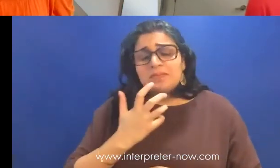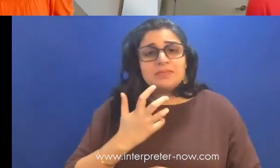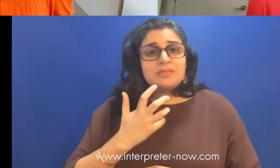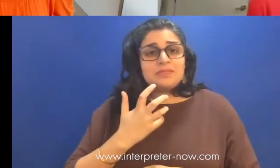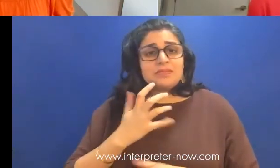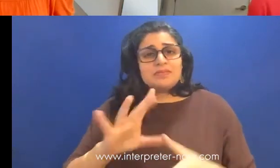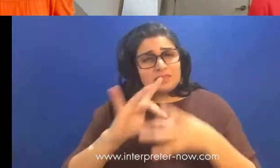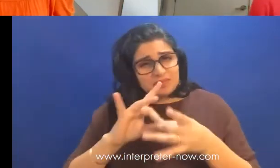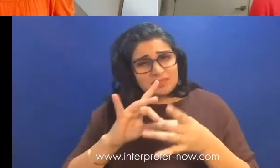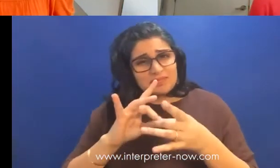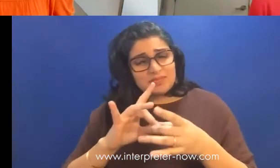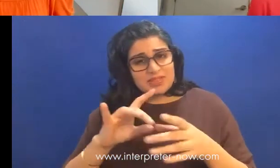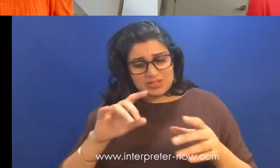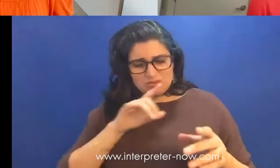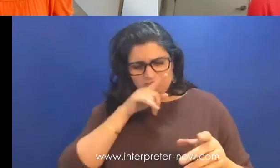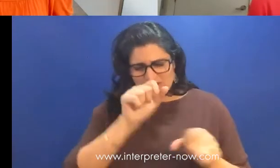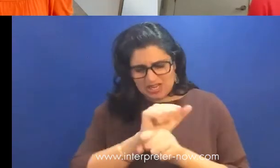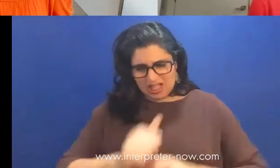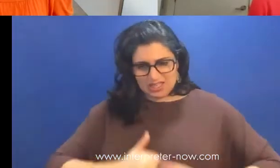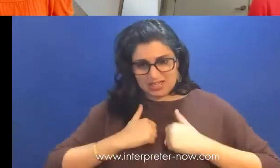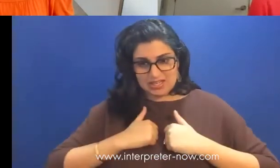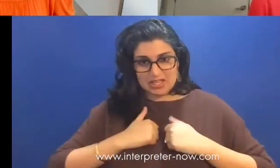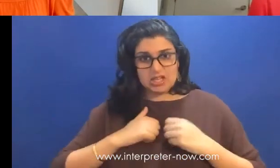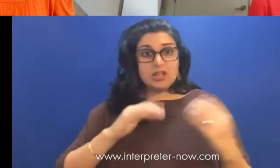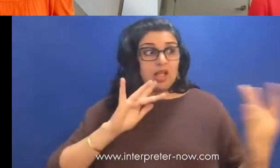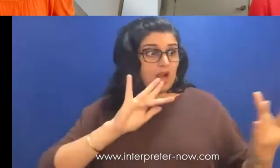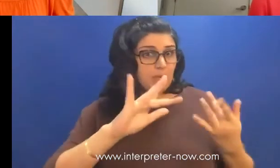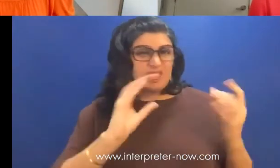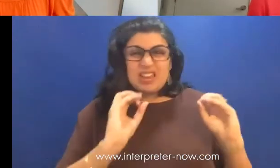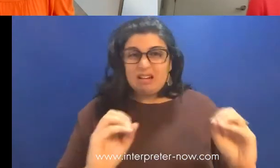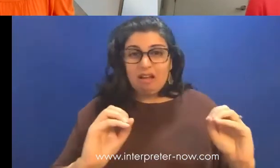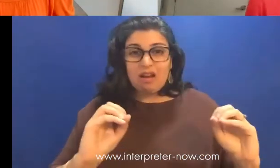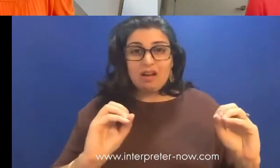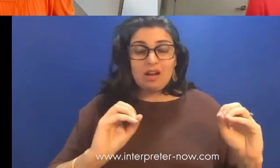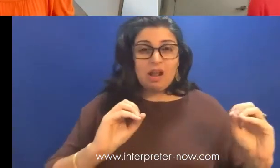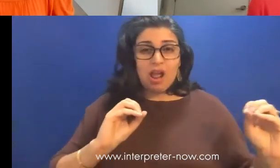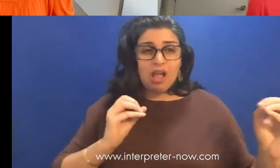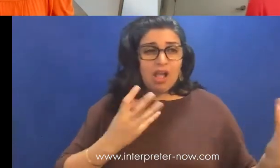the reality that without empathy, without really taking action from the empathy that